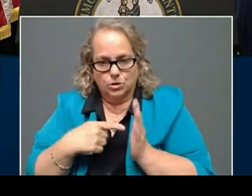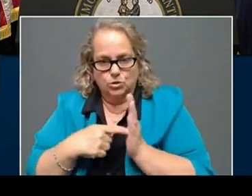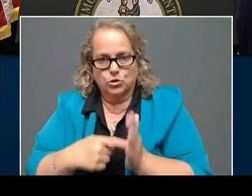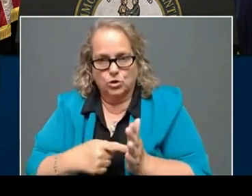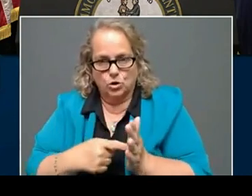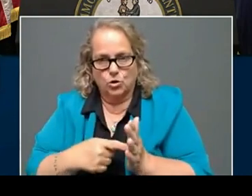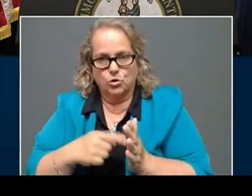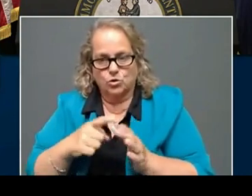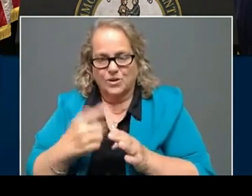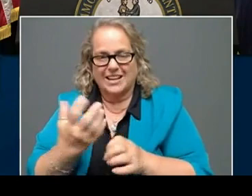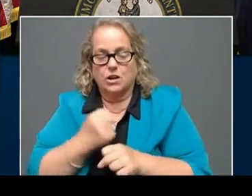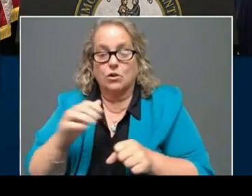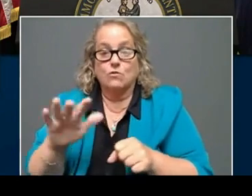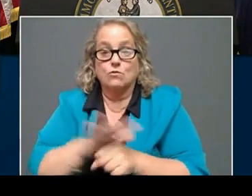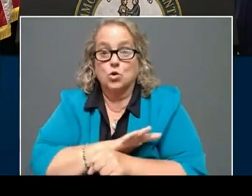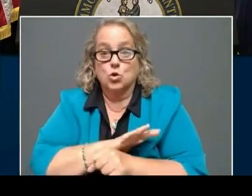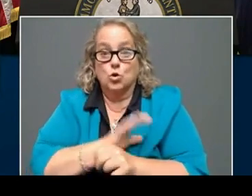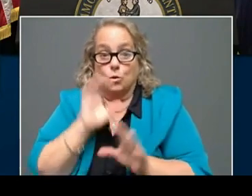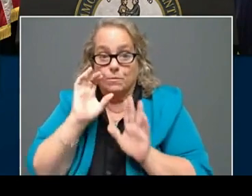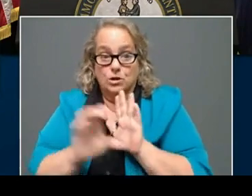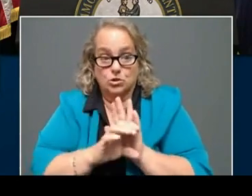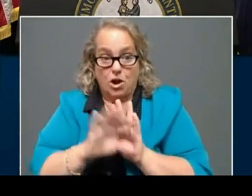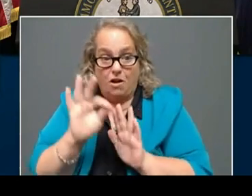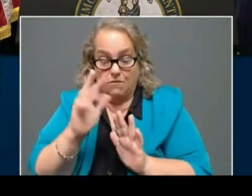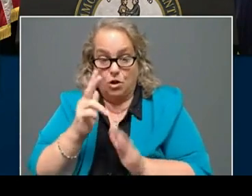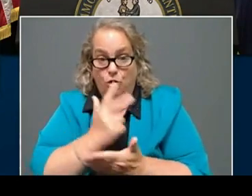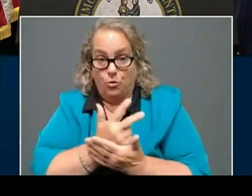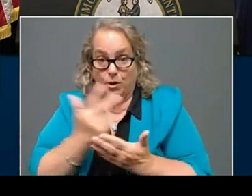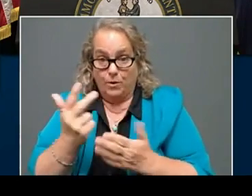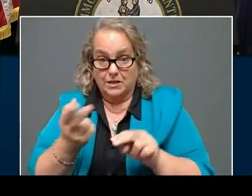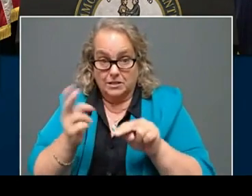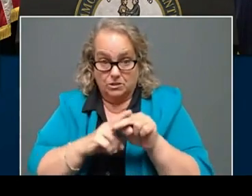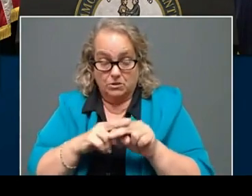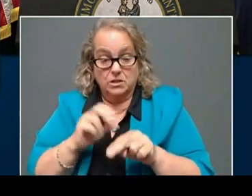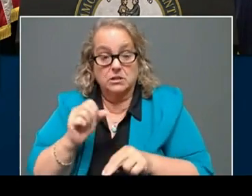three weeks of increase. All right. So what this does is this graphically